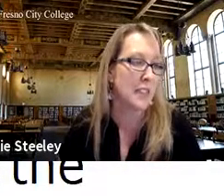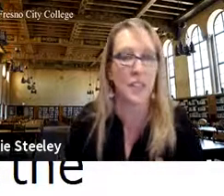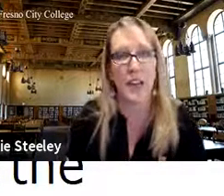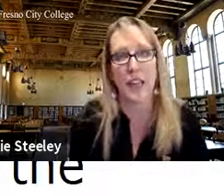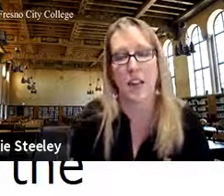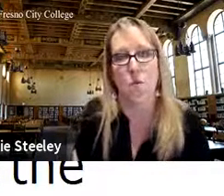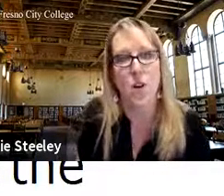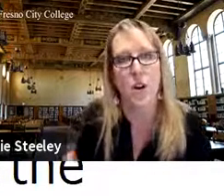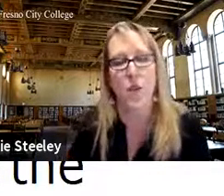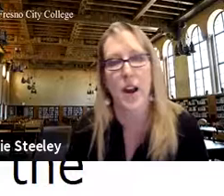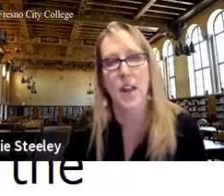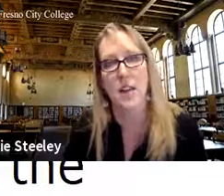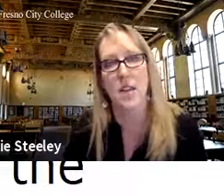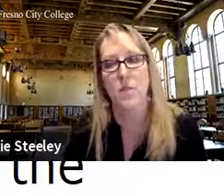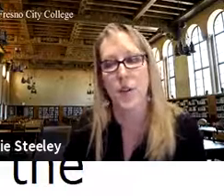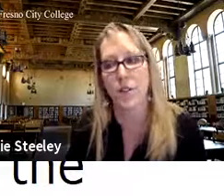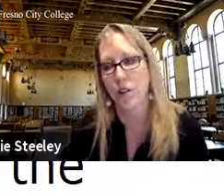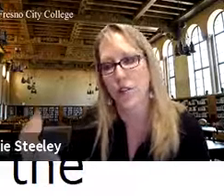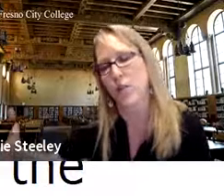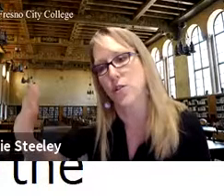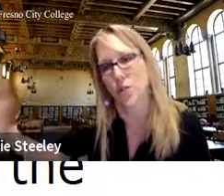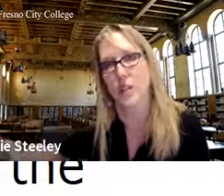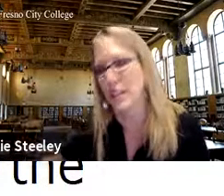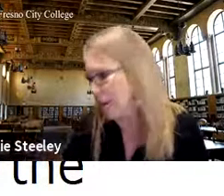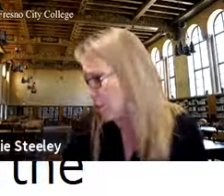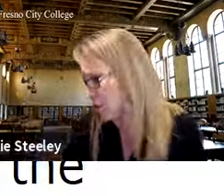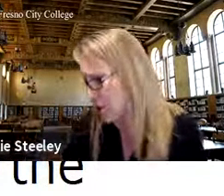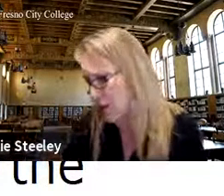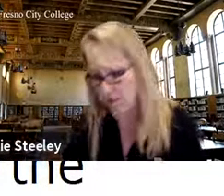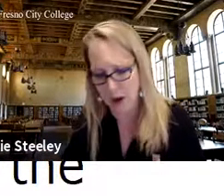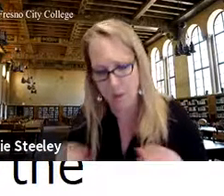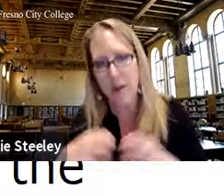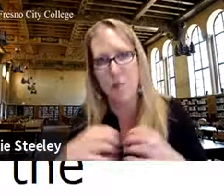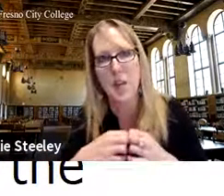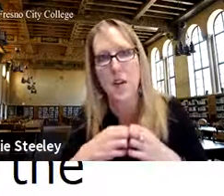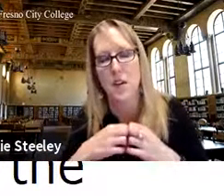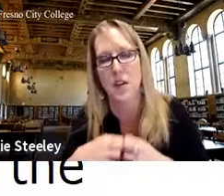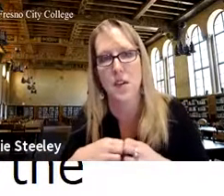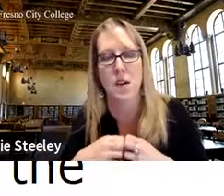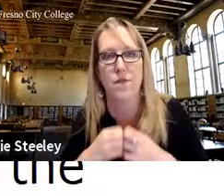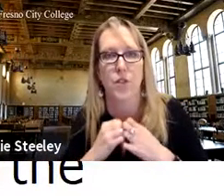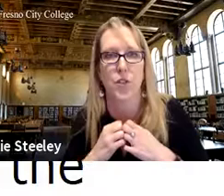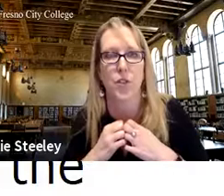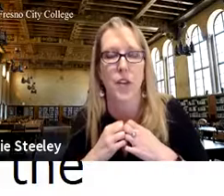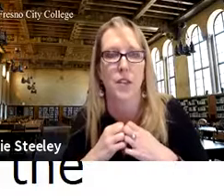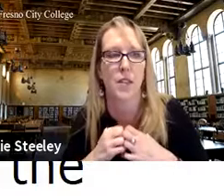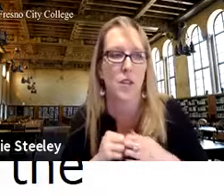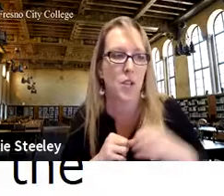sounds kind of like a lot of work, right. But you'll notice too in Julie's example, she talked about peer to peer for students, she